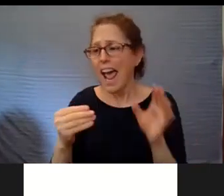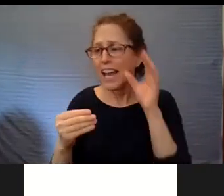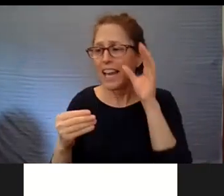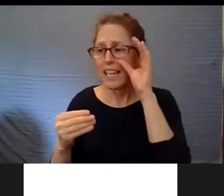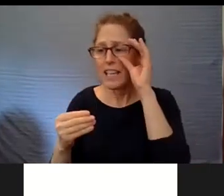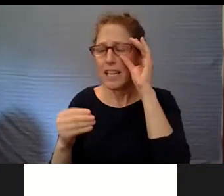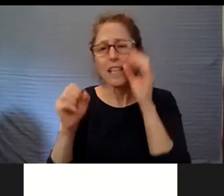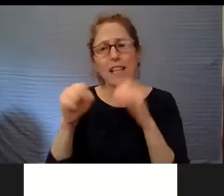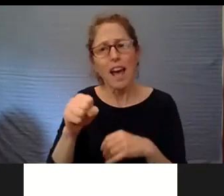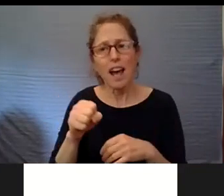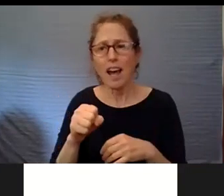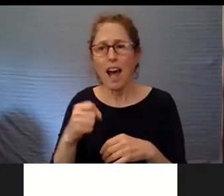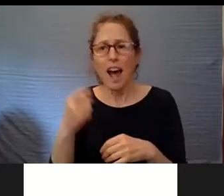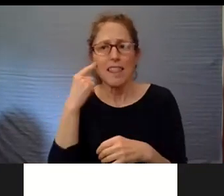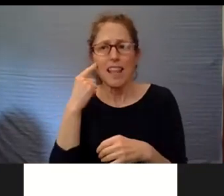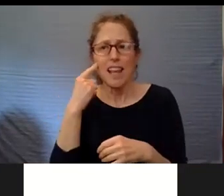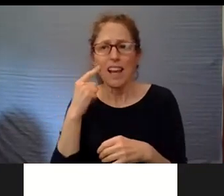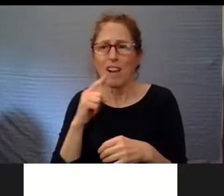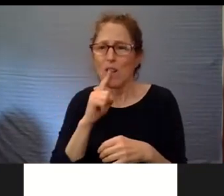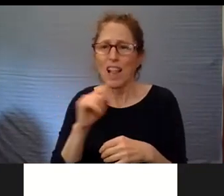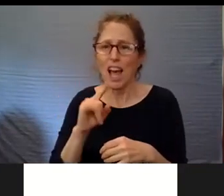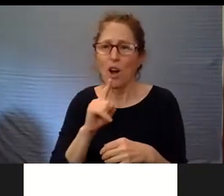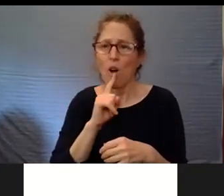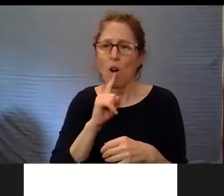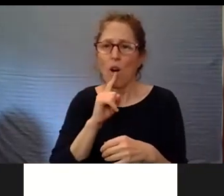it was -- I think it was a little bit of a reality check, too.